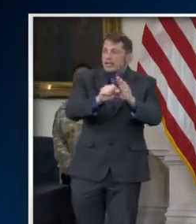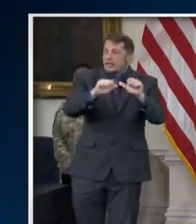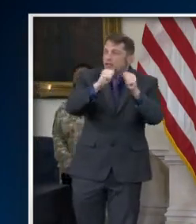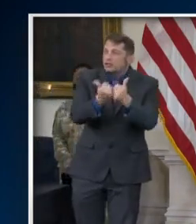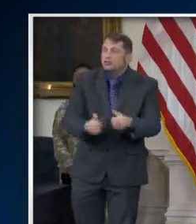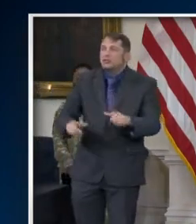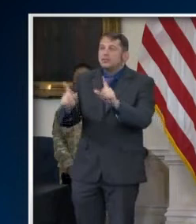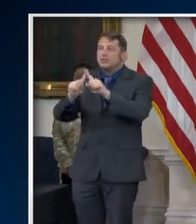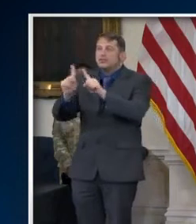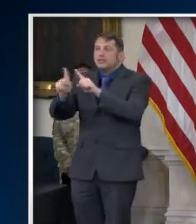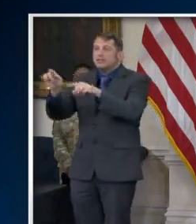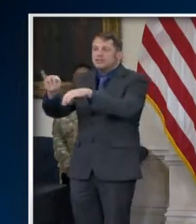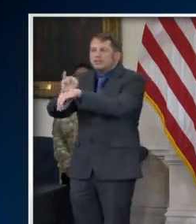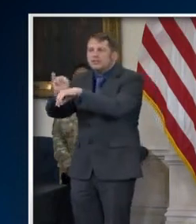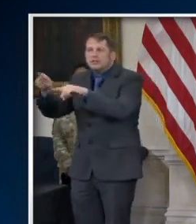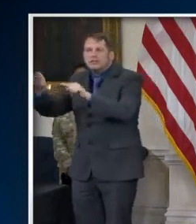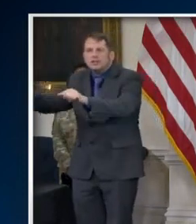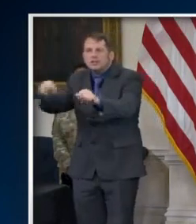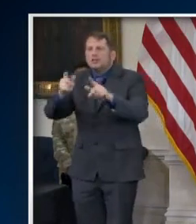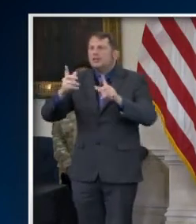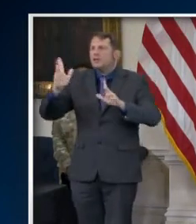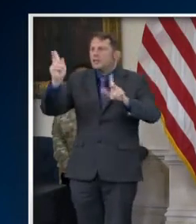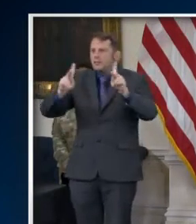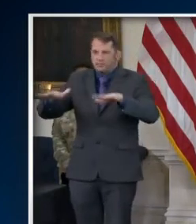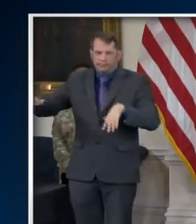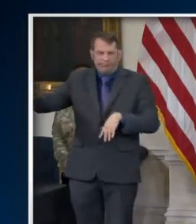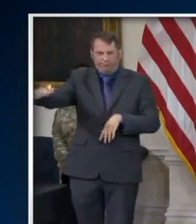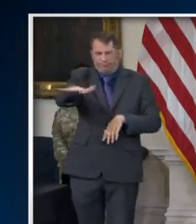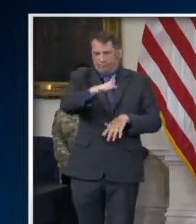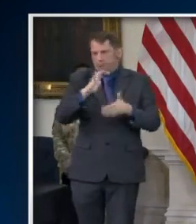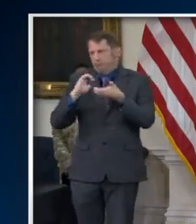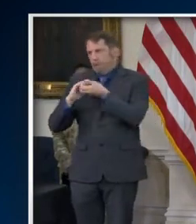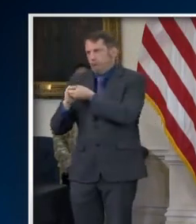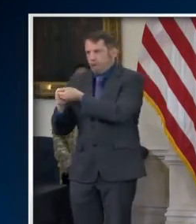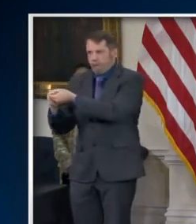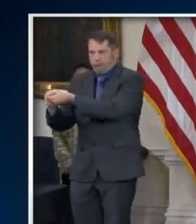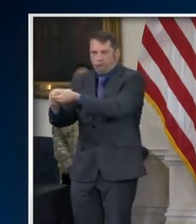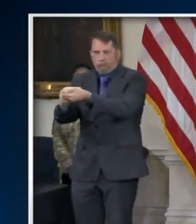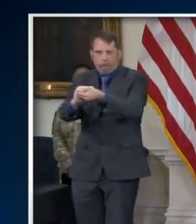AGENCY, PRIVATE INDUSTRIES IN EVERY DEMOGRAPHIC IN AN ALL